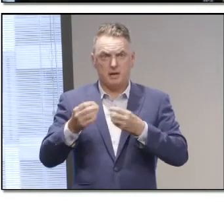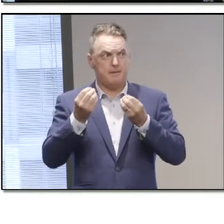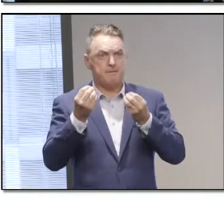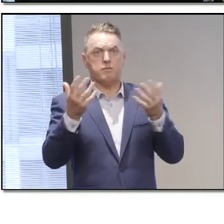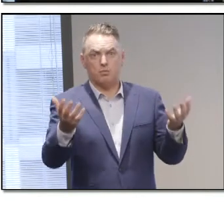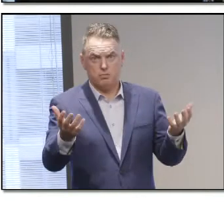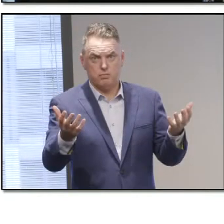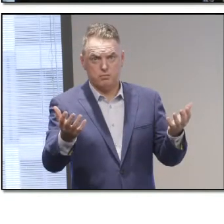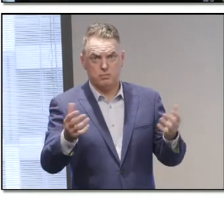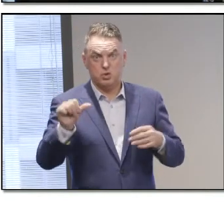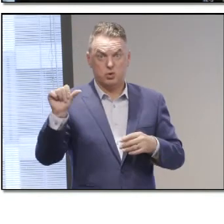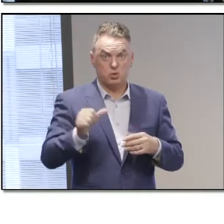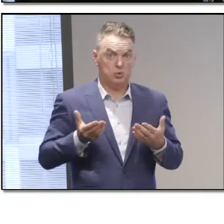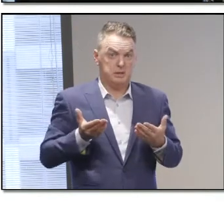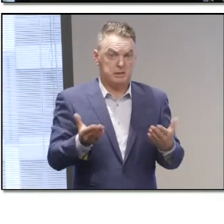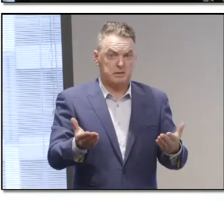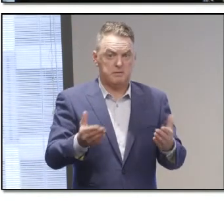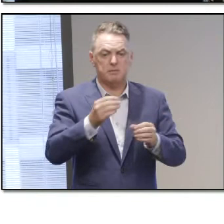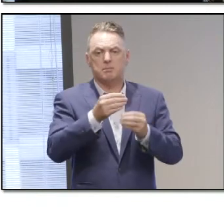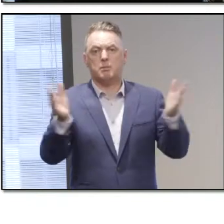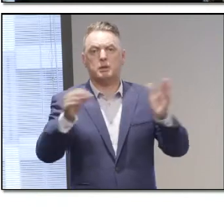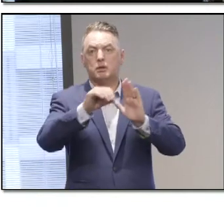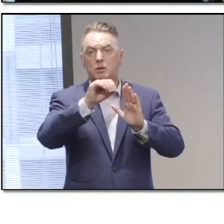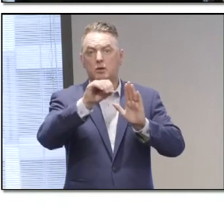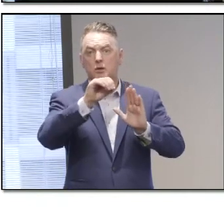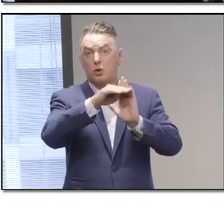we should be giving the public guidelines on what they should or should not be consuming.